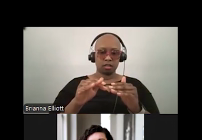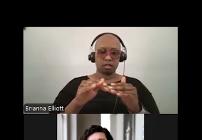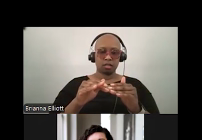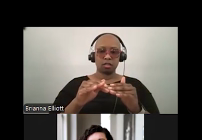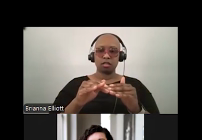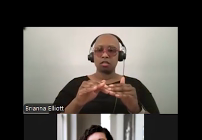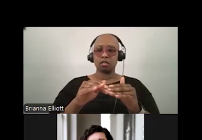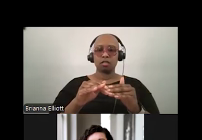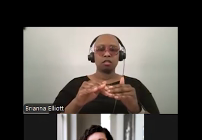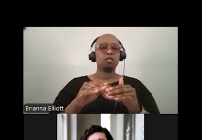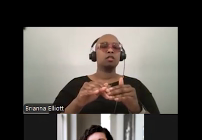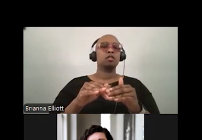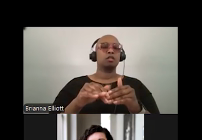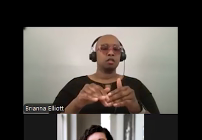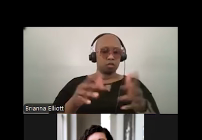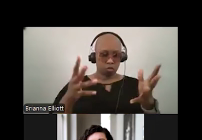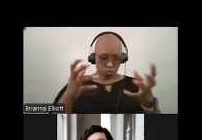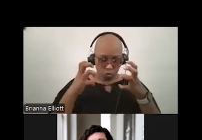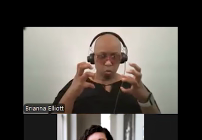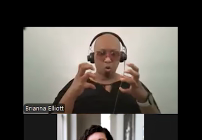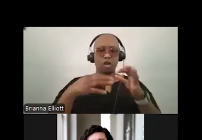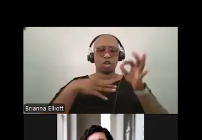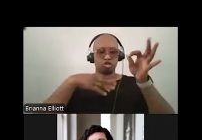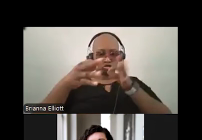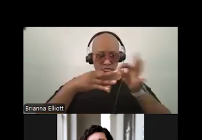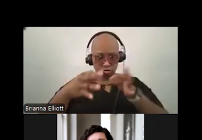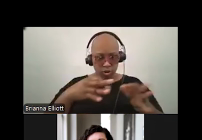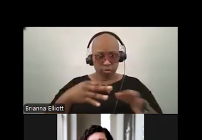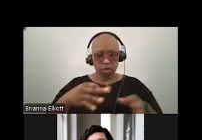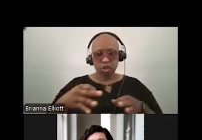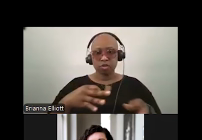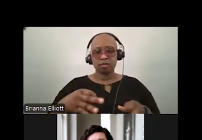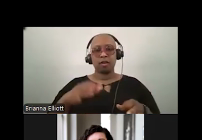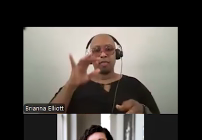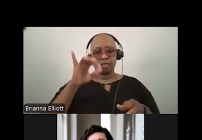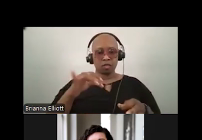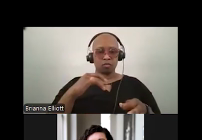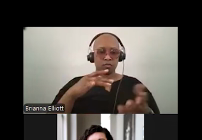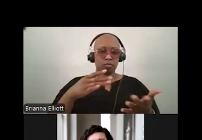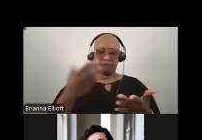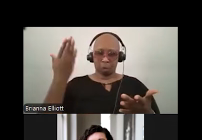So you want some sort of description on here. This is what they were talking about earlier where you